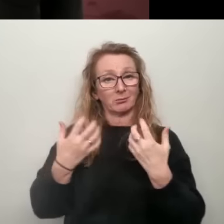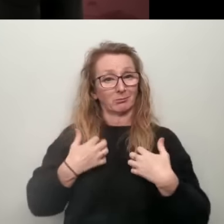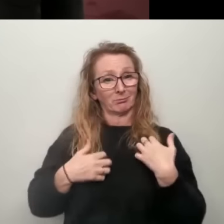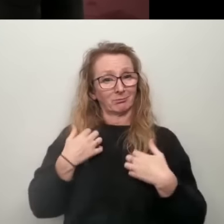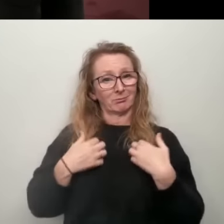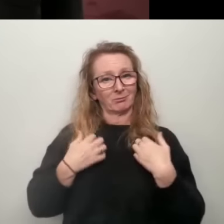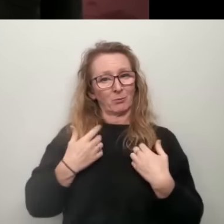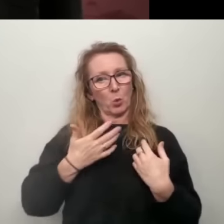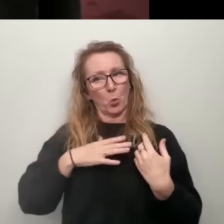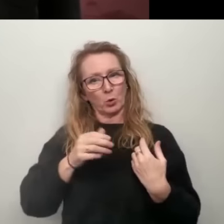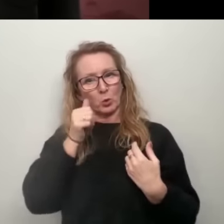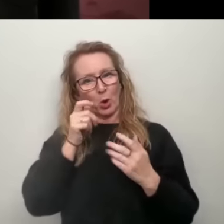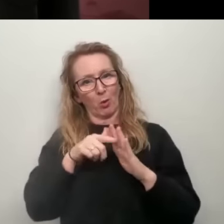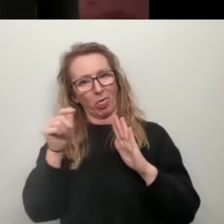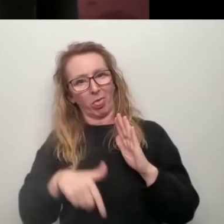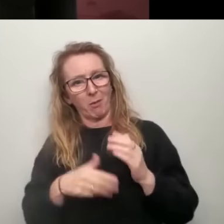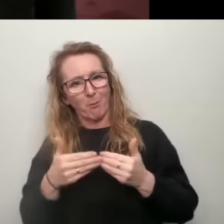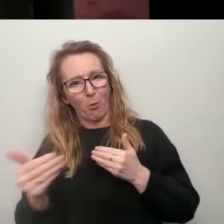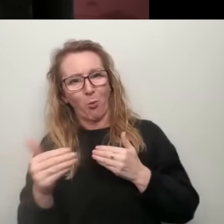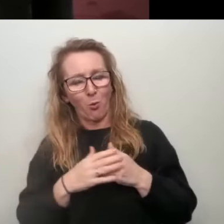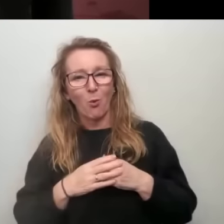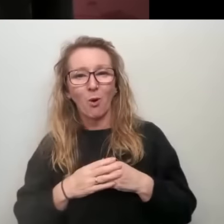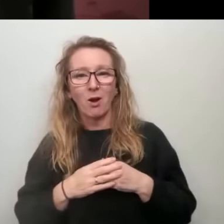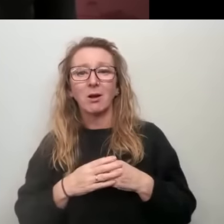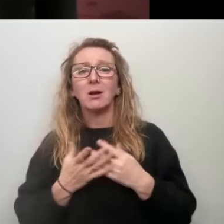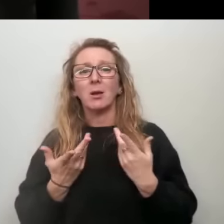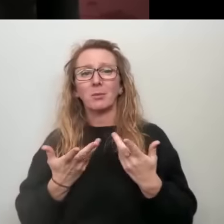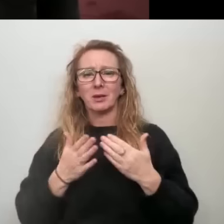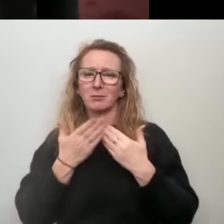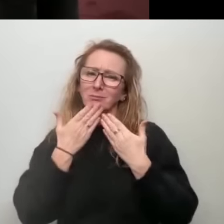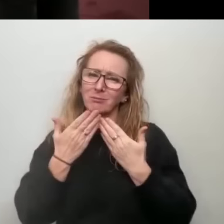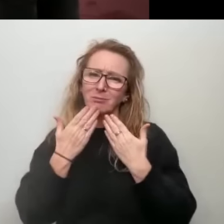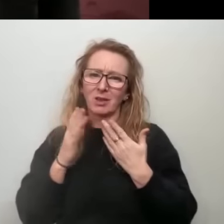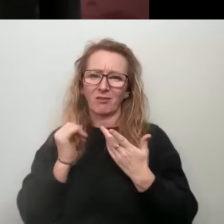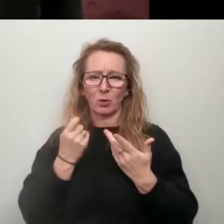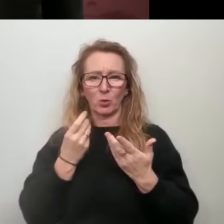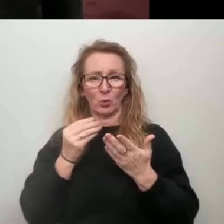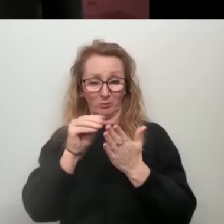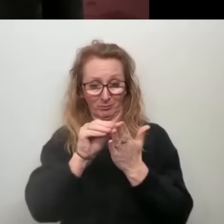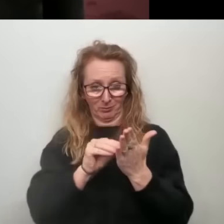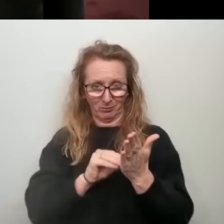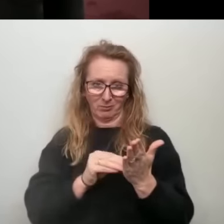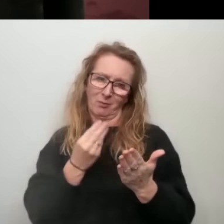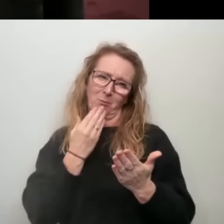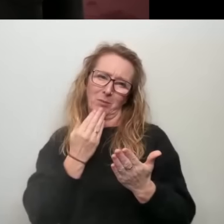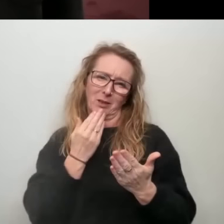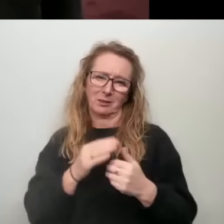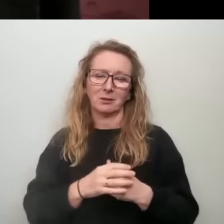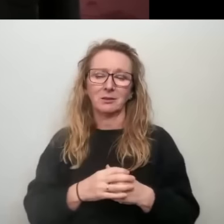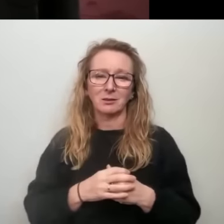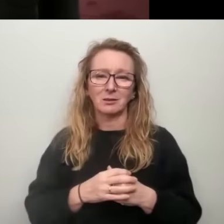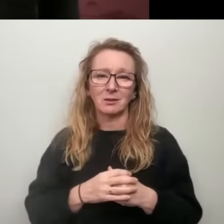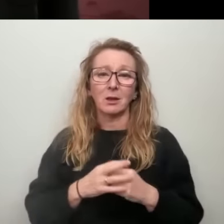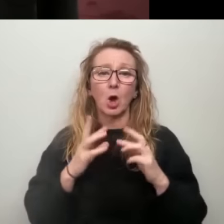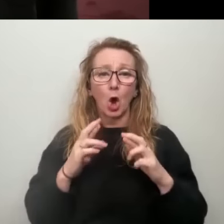We'd be very grateful if you could find a few minutes to fill it in. So thank you for that. I hope you'll be able to join us in a month